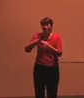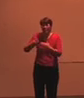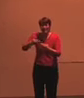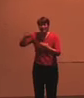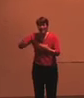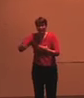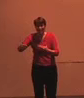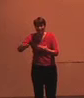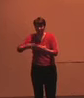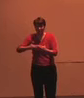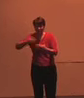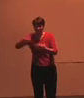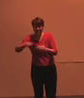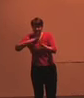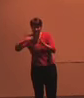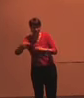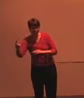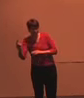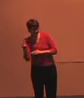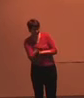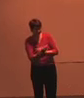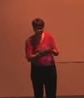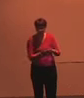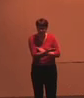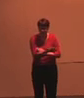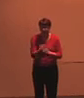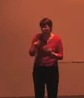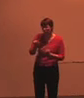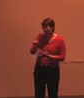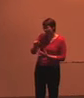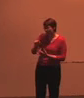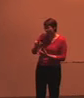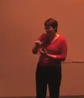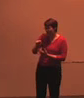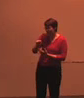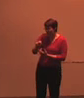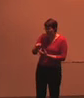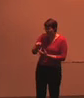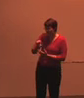So it is a kind of a translucent or, I don't how to say,